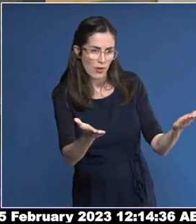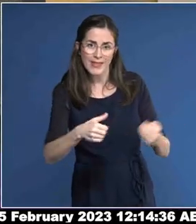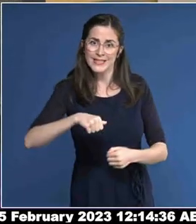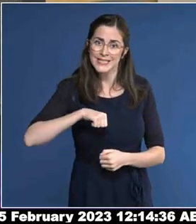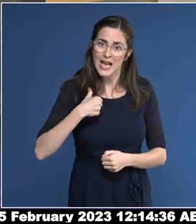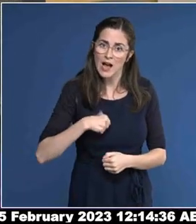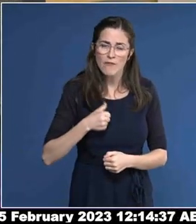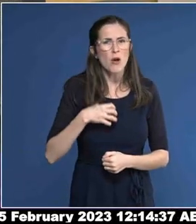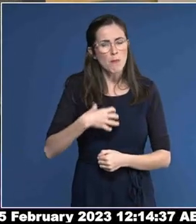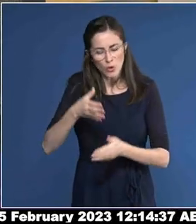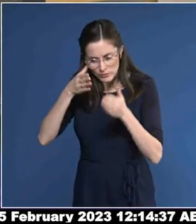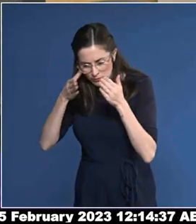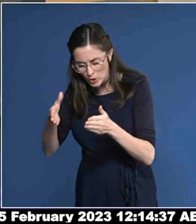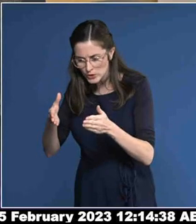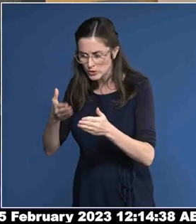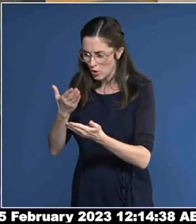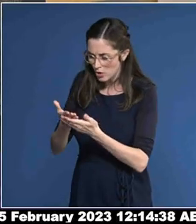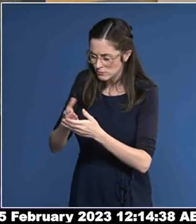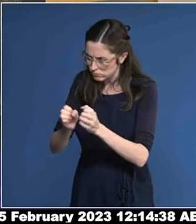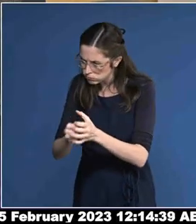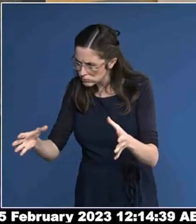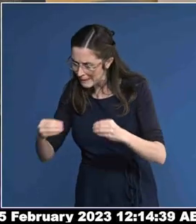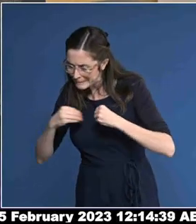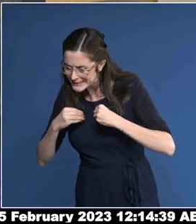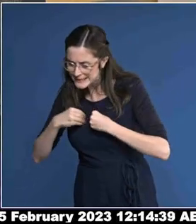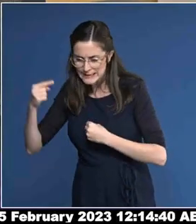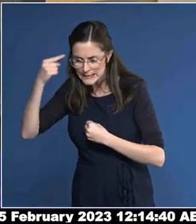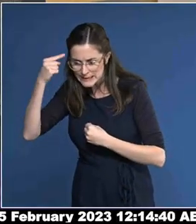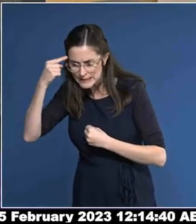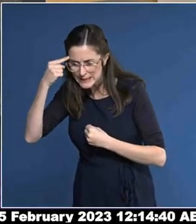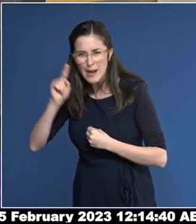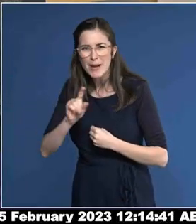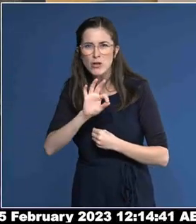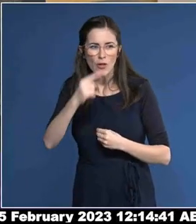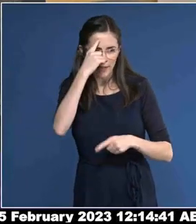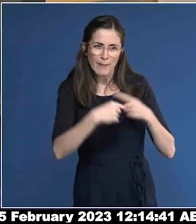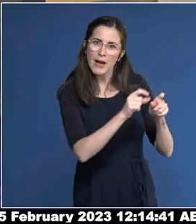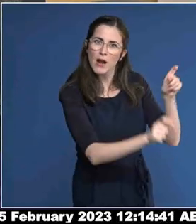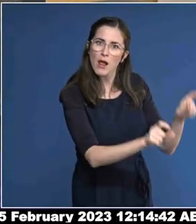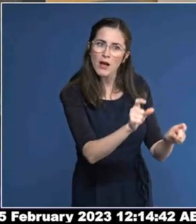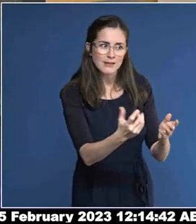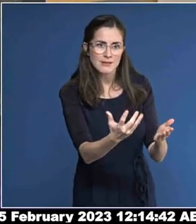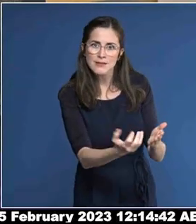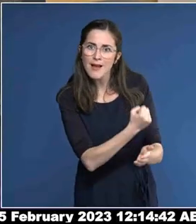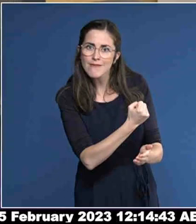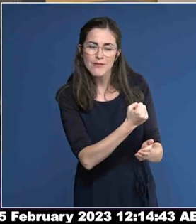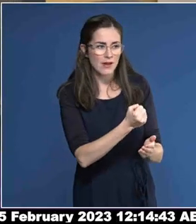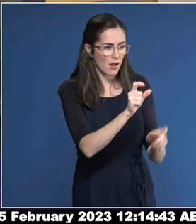matters at the expense of safety and quality of client services and inhibited staff from